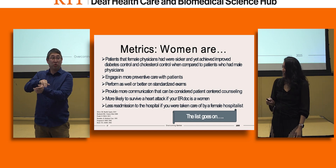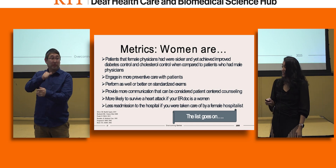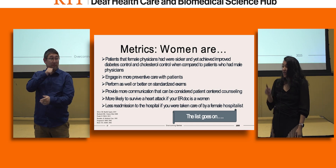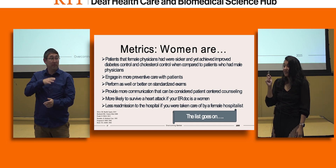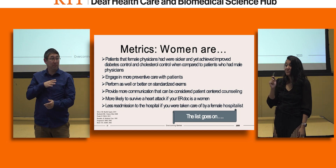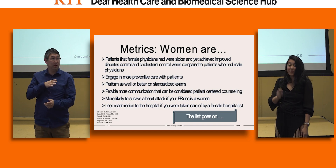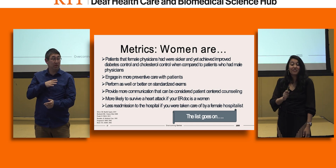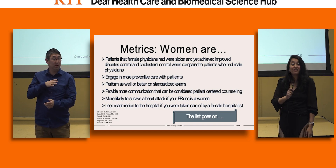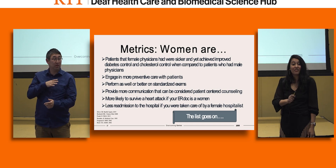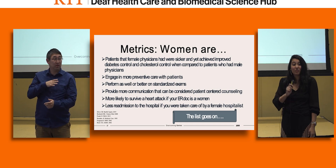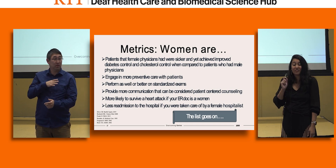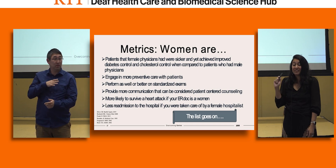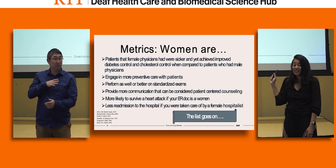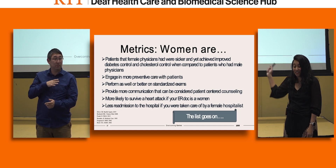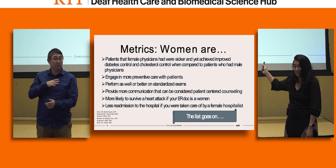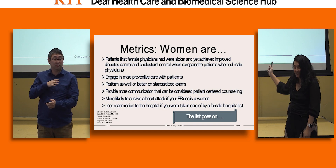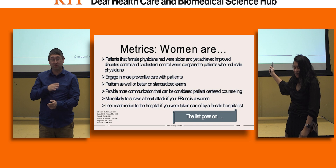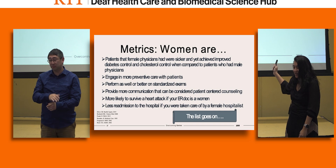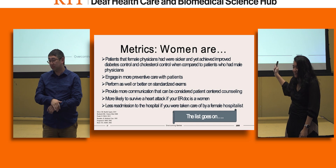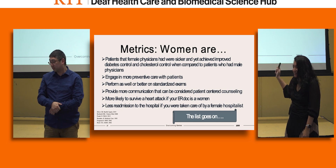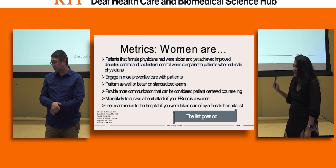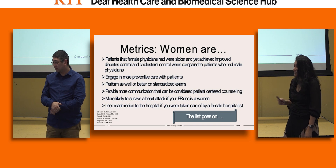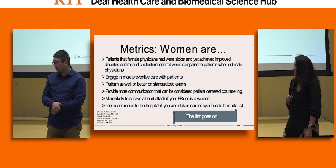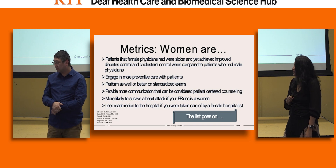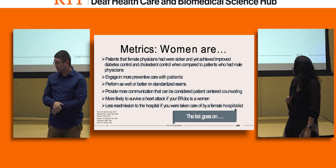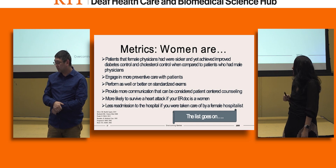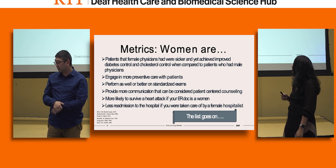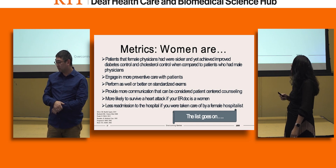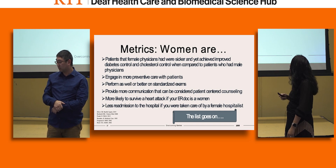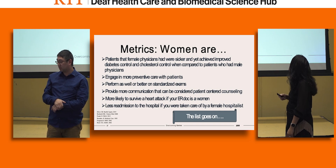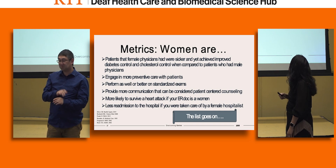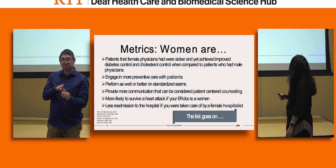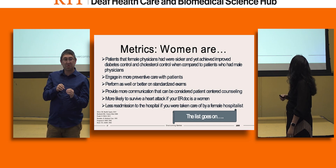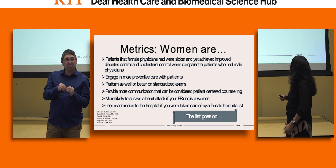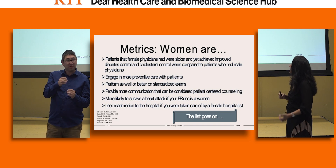that patients that were sicker who had female physicians